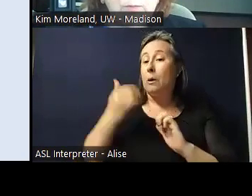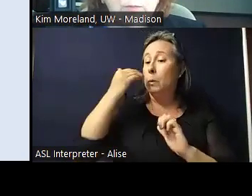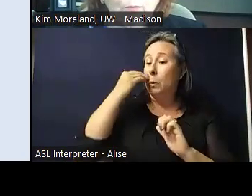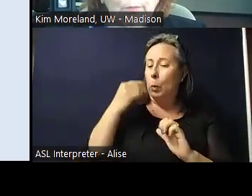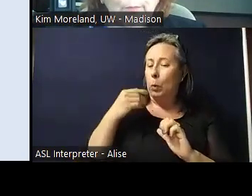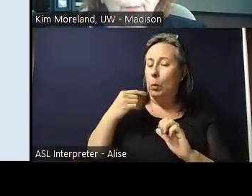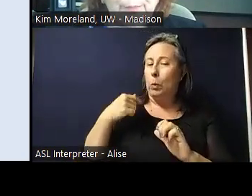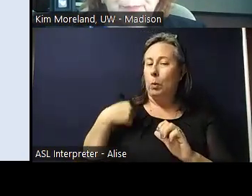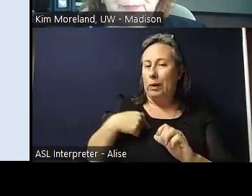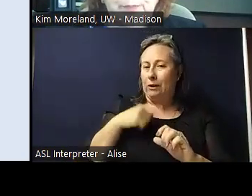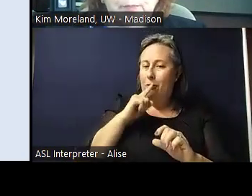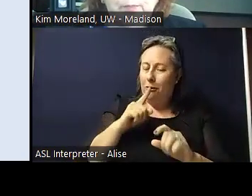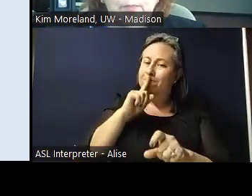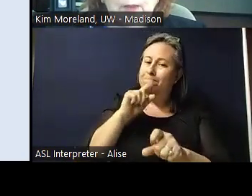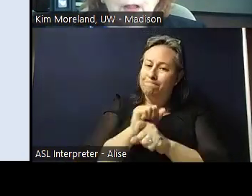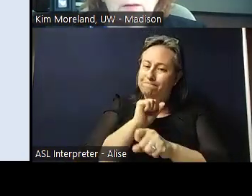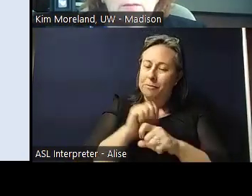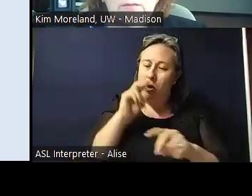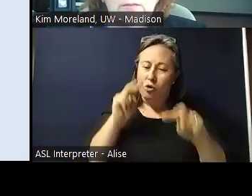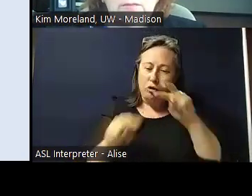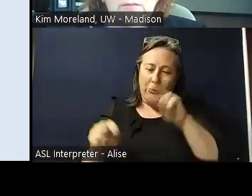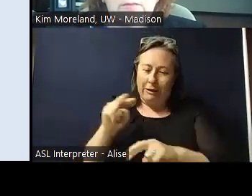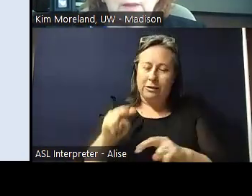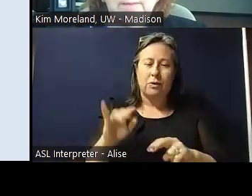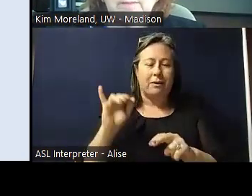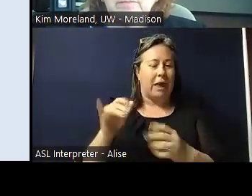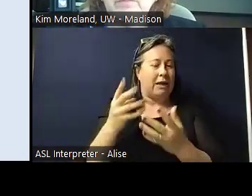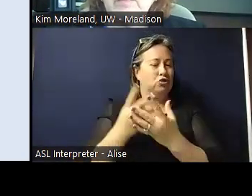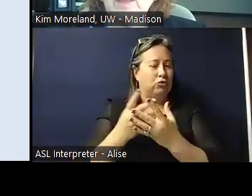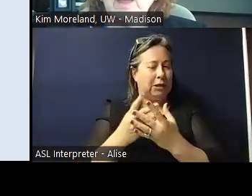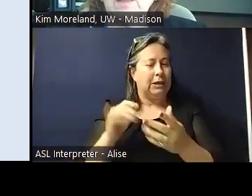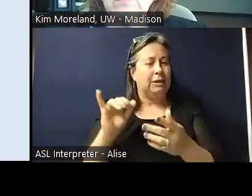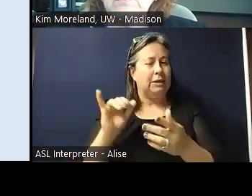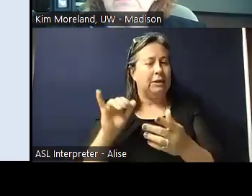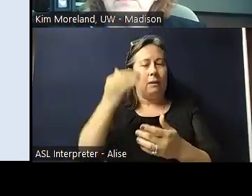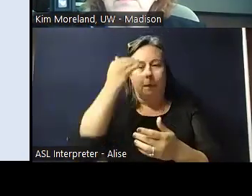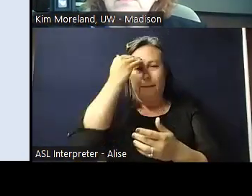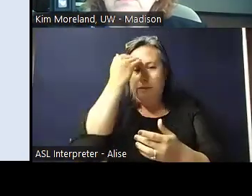So it's, again, I think part of that sort of screening and awareness of what the subsites have in place.